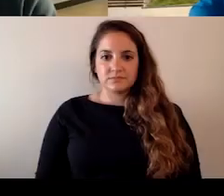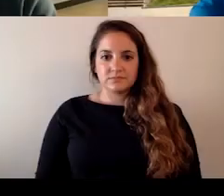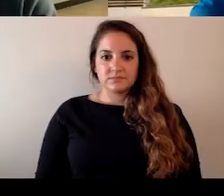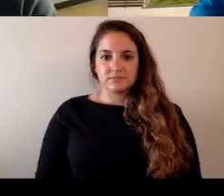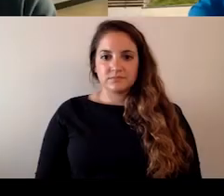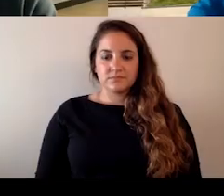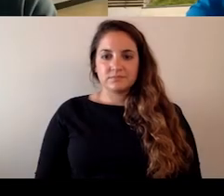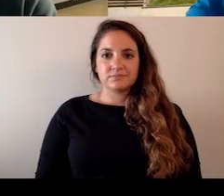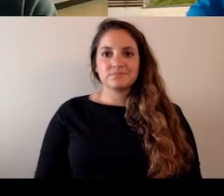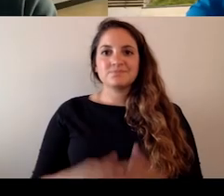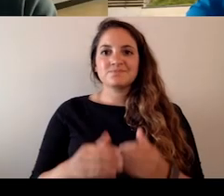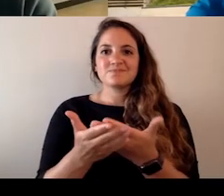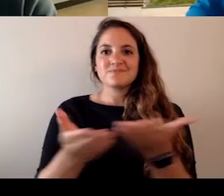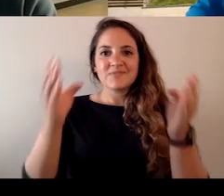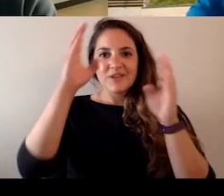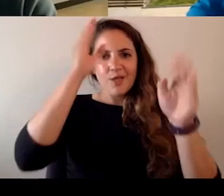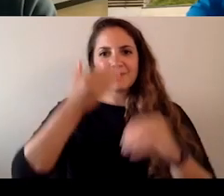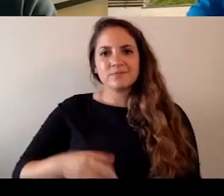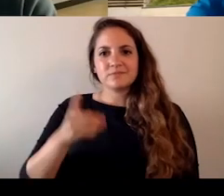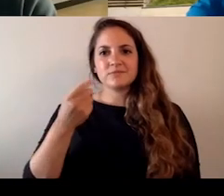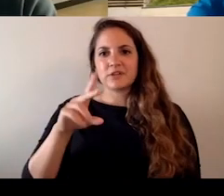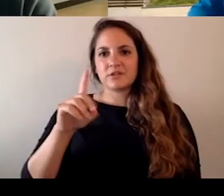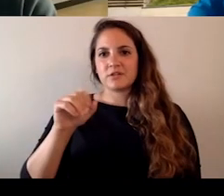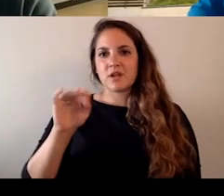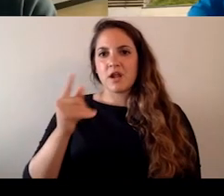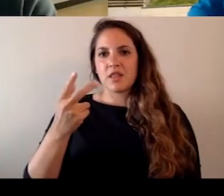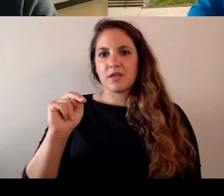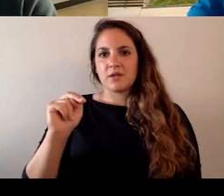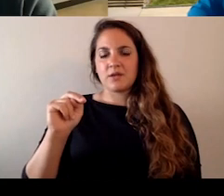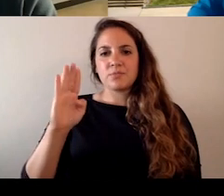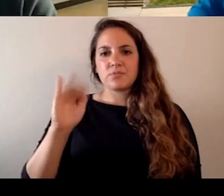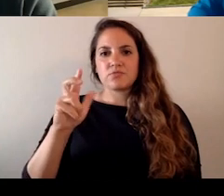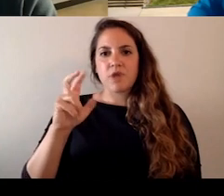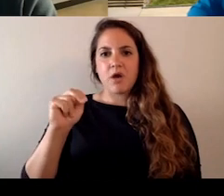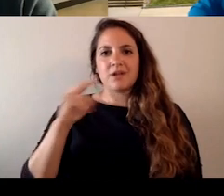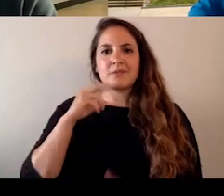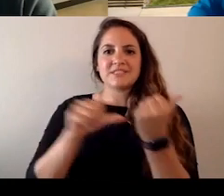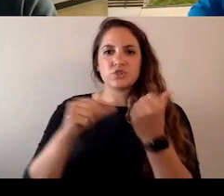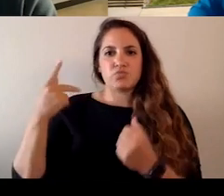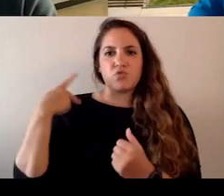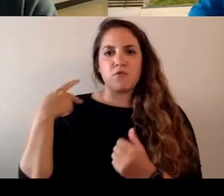Well hello everyone I'm Dr. Donathan Brown Assistant Provost and Assistant Vice President for Faculty Diversity